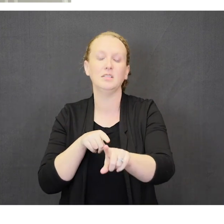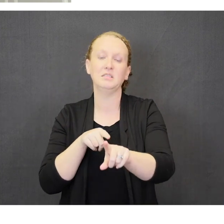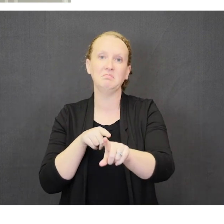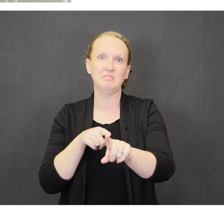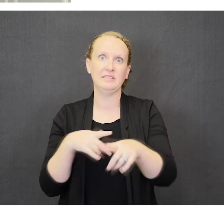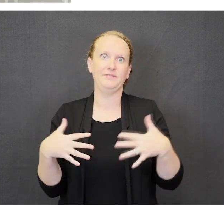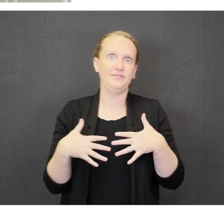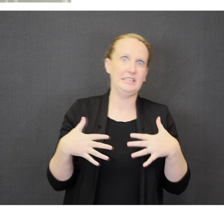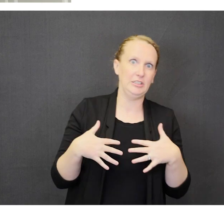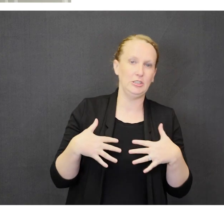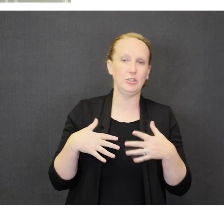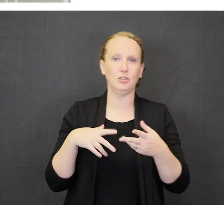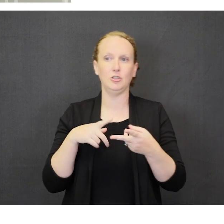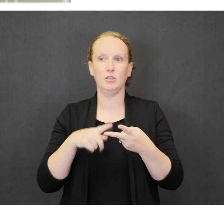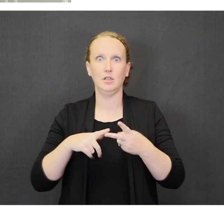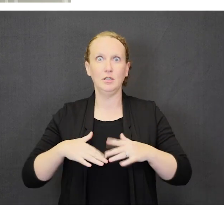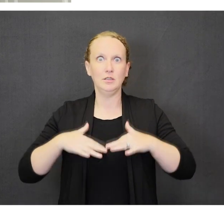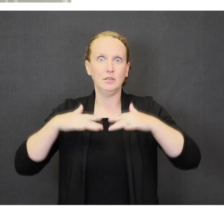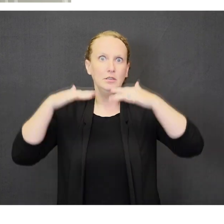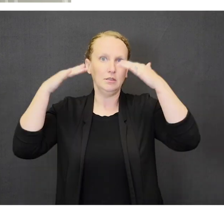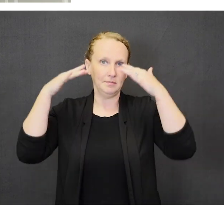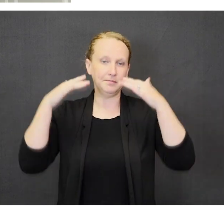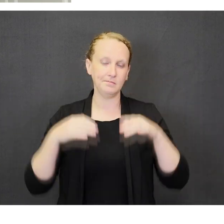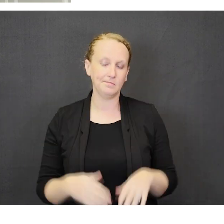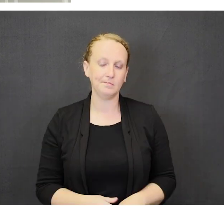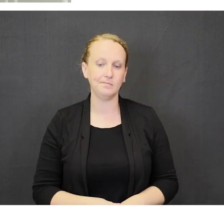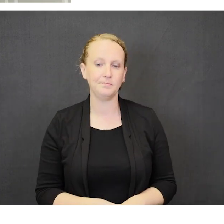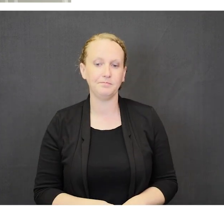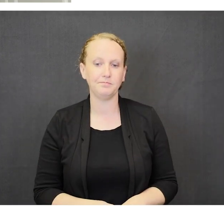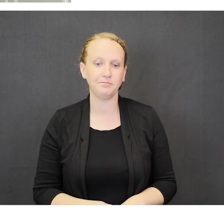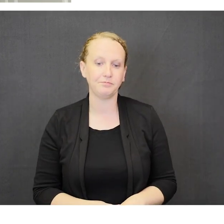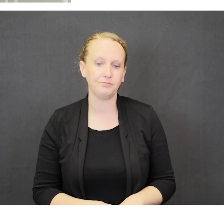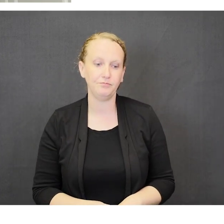accordingly based on how scary it's registering for